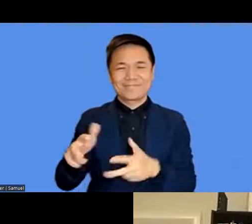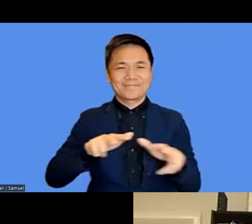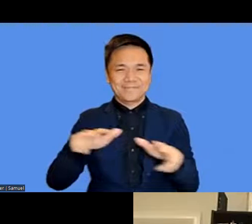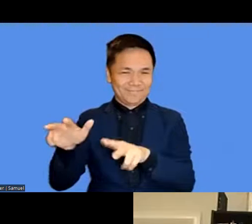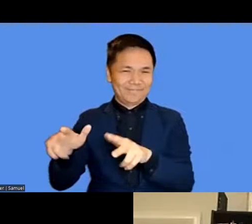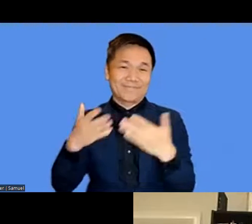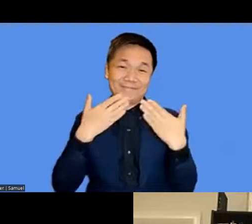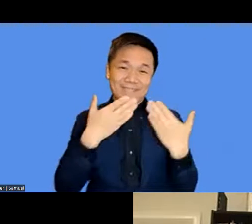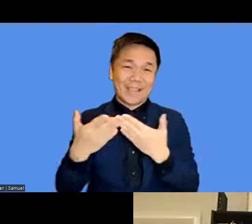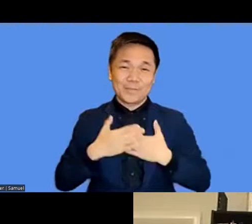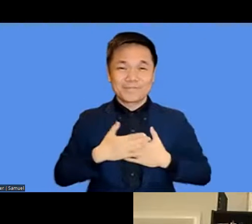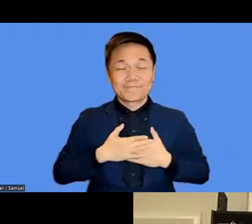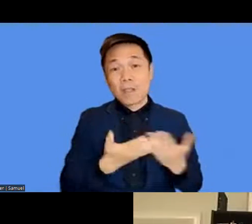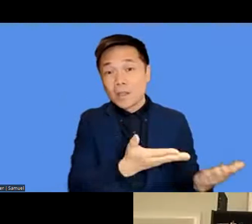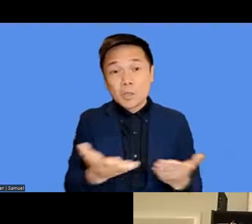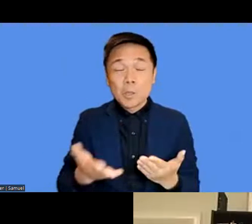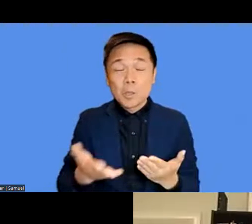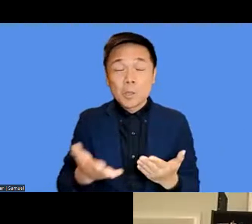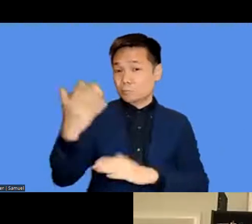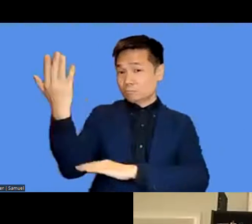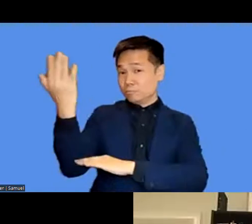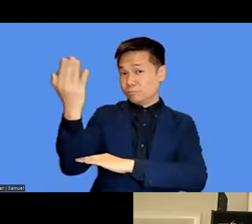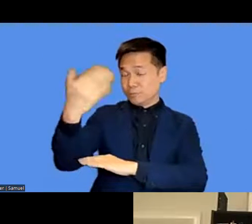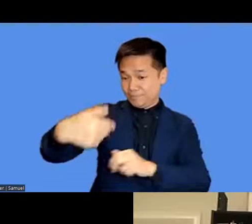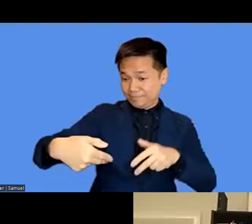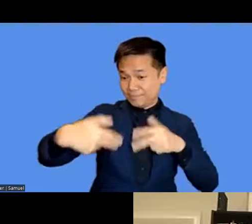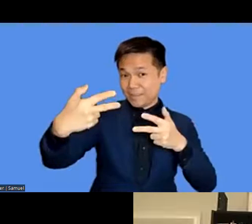to turn cameras off to kind of keep on the broadband.